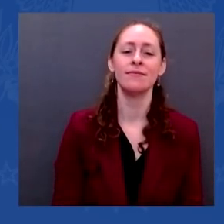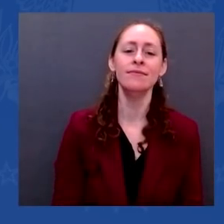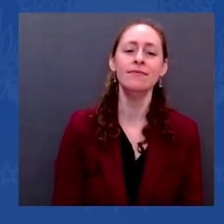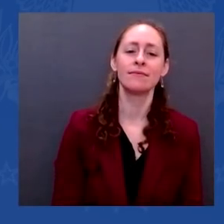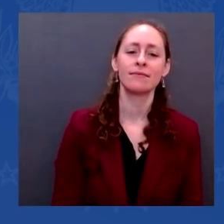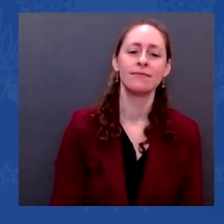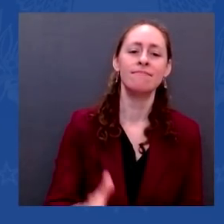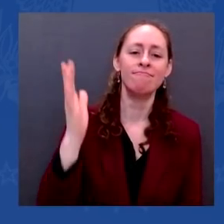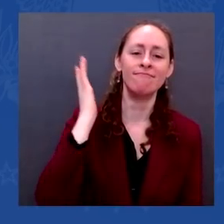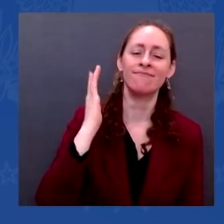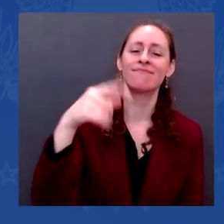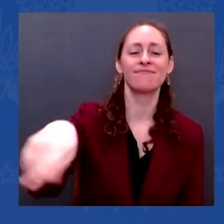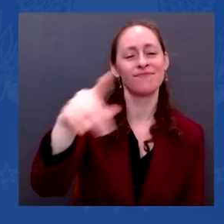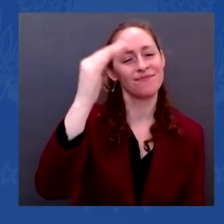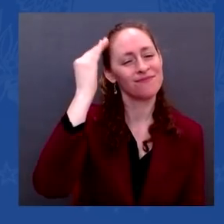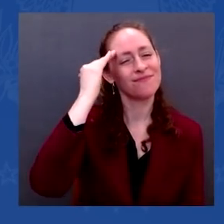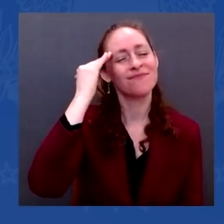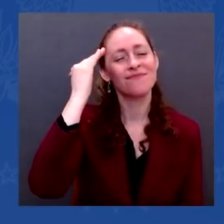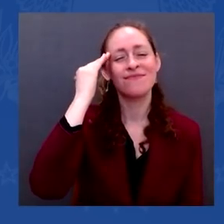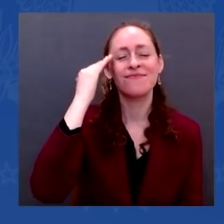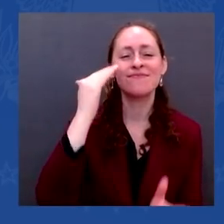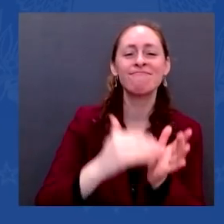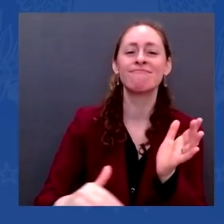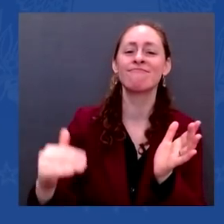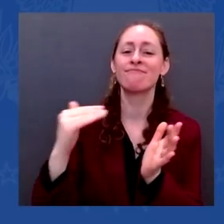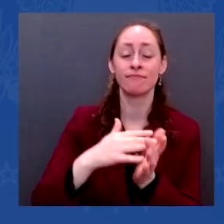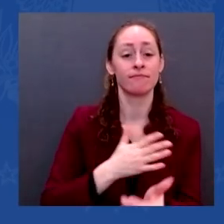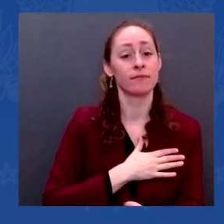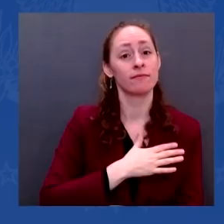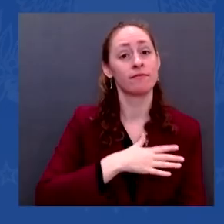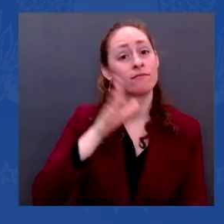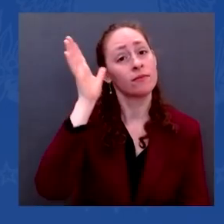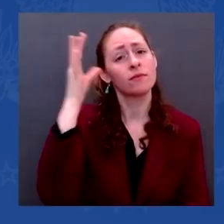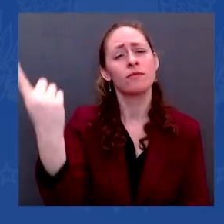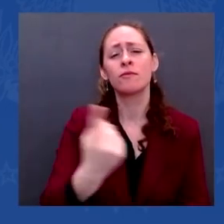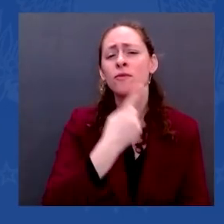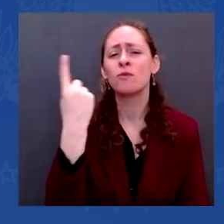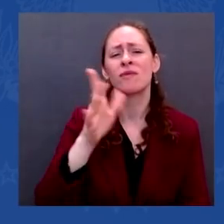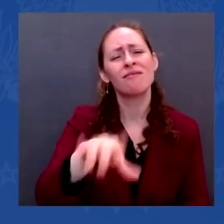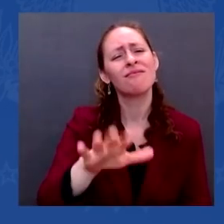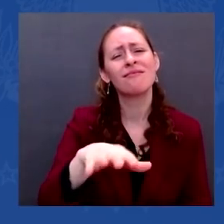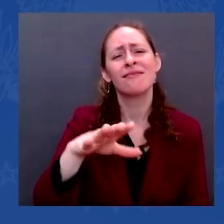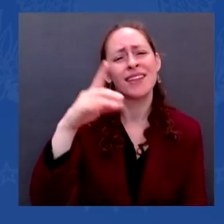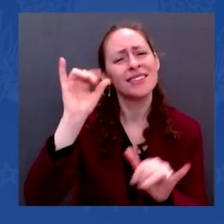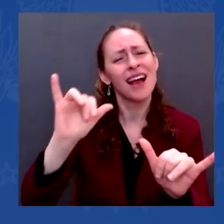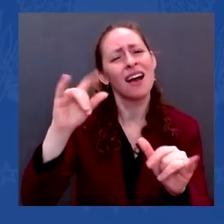he'd yell, "Joey, keep the faith." My grandmother would yell, "No, Joey, spread it."